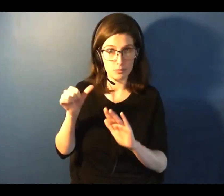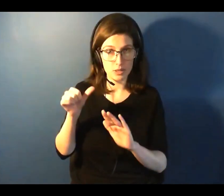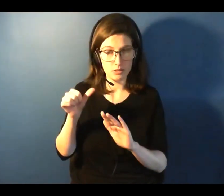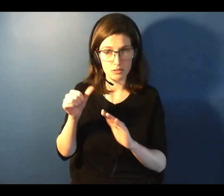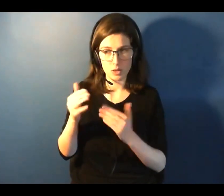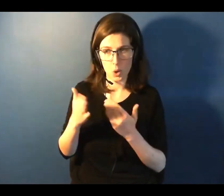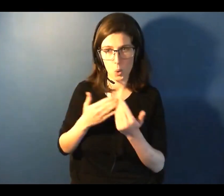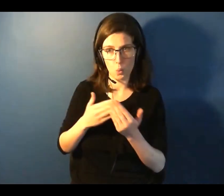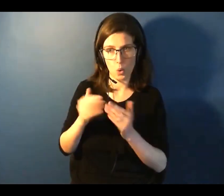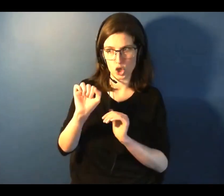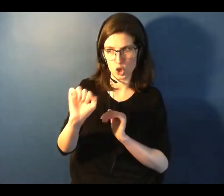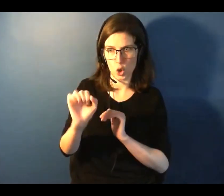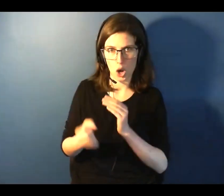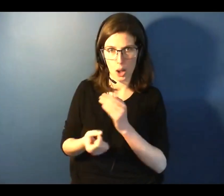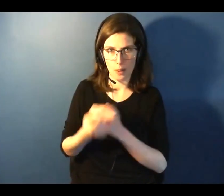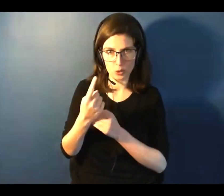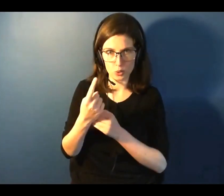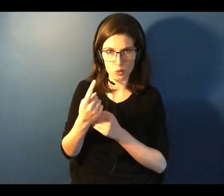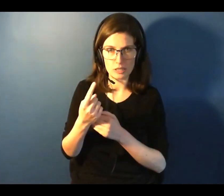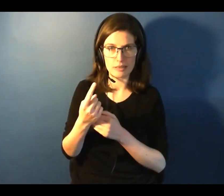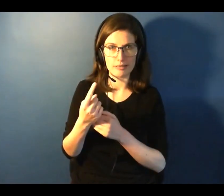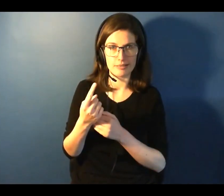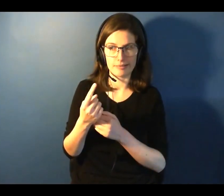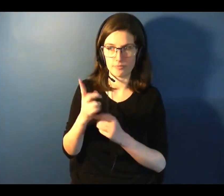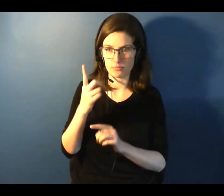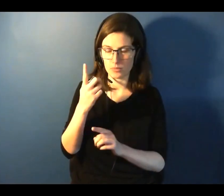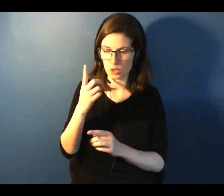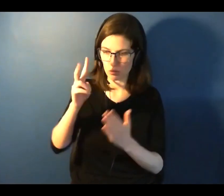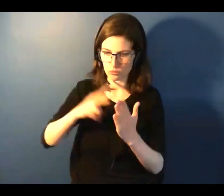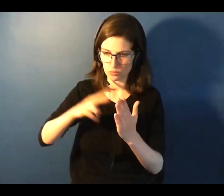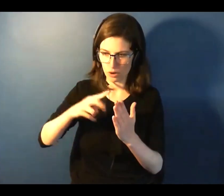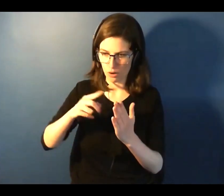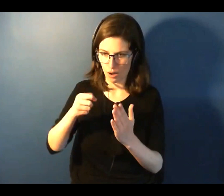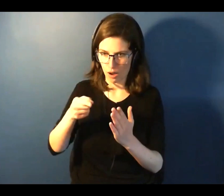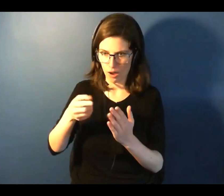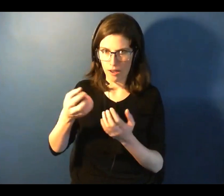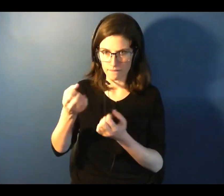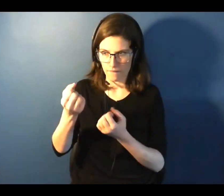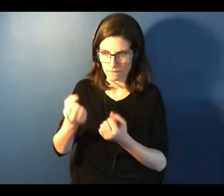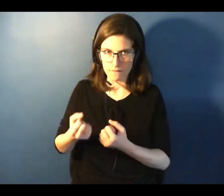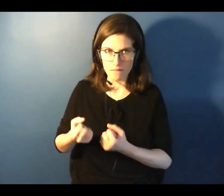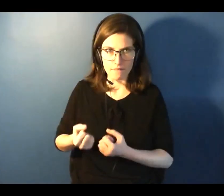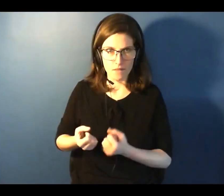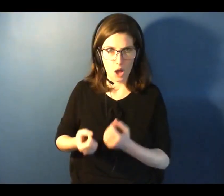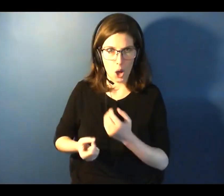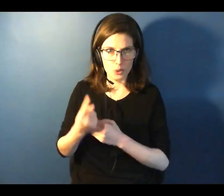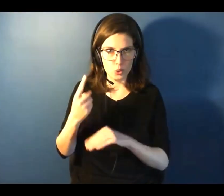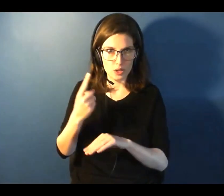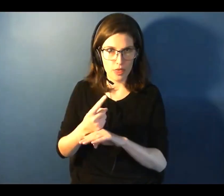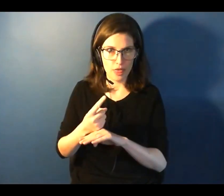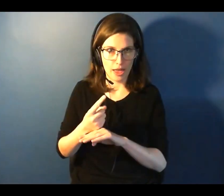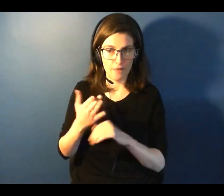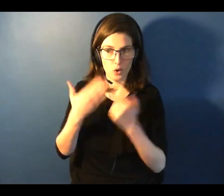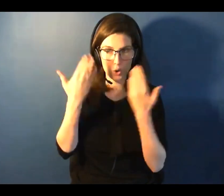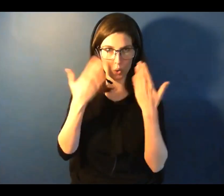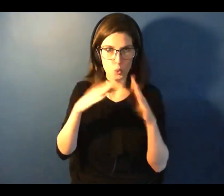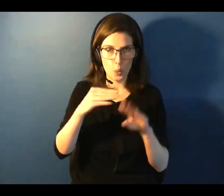of those opportunities that you saw in that work and bringing it to the audience in America.